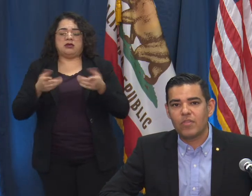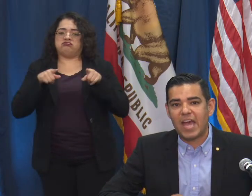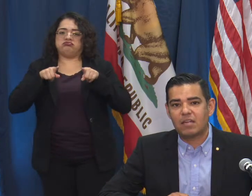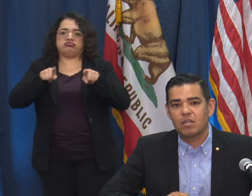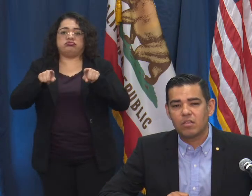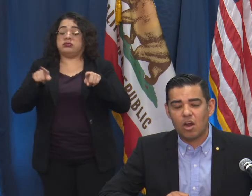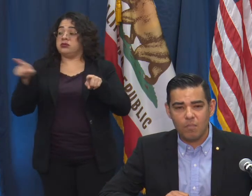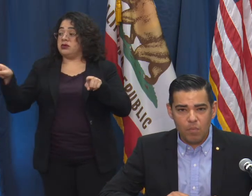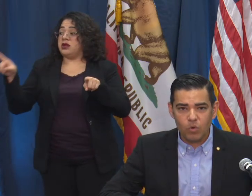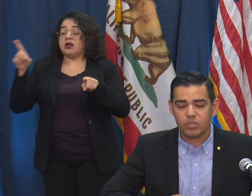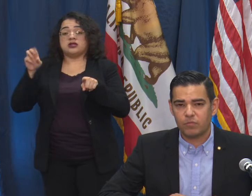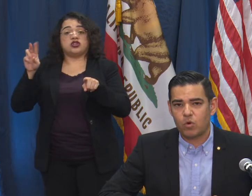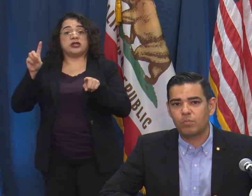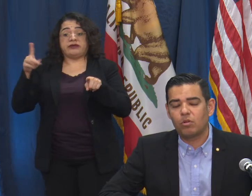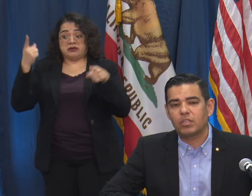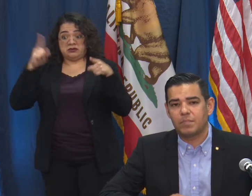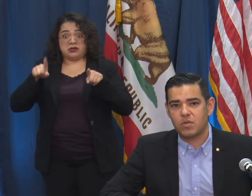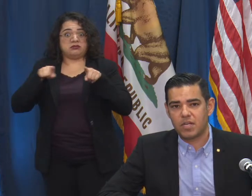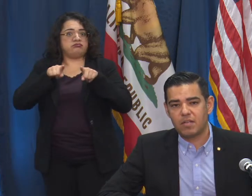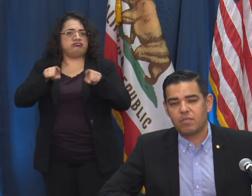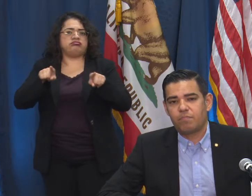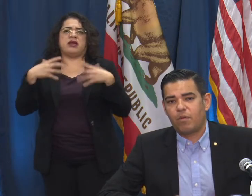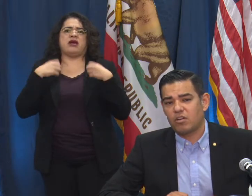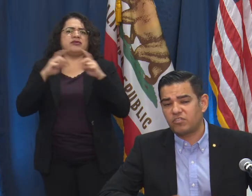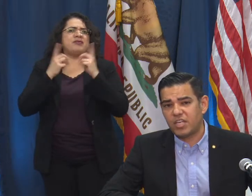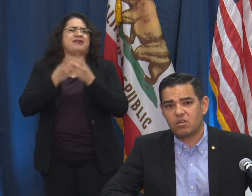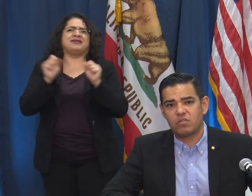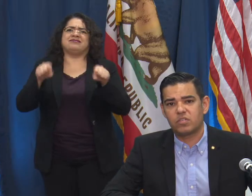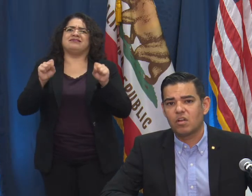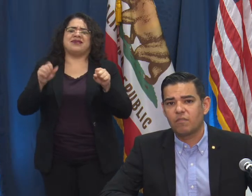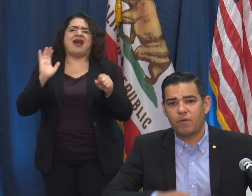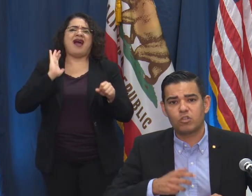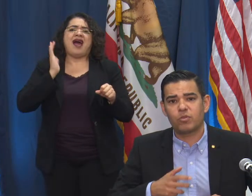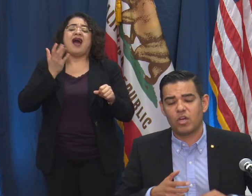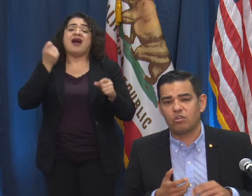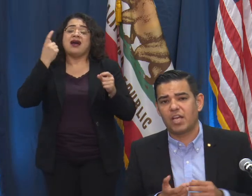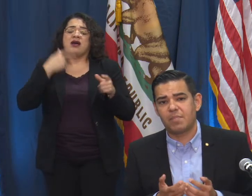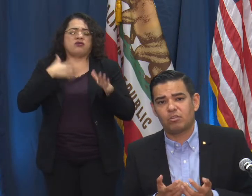our most vulnerable community, our seniors, folks with underlying medical